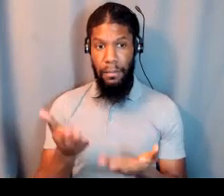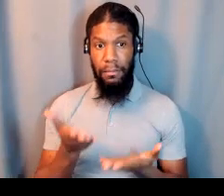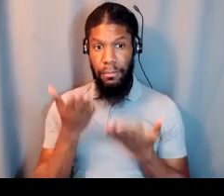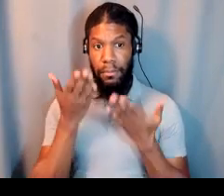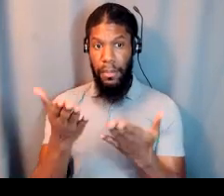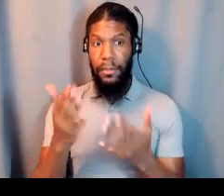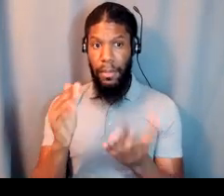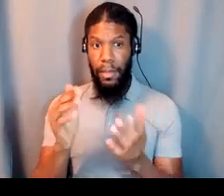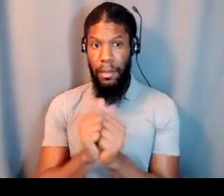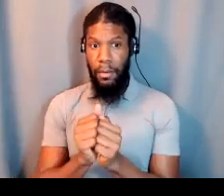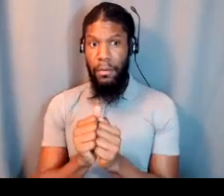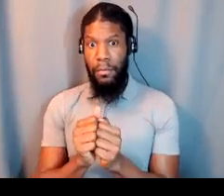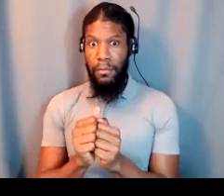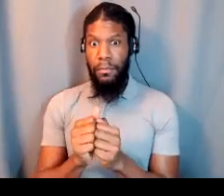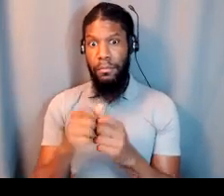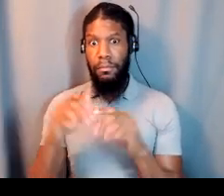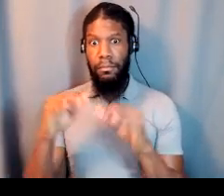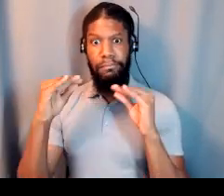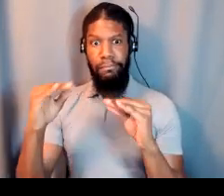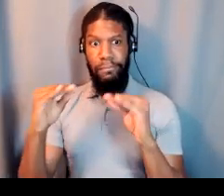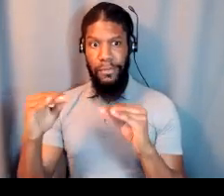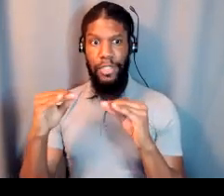"and getting them to be taken seriously in academia?